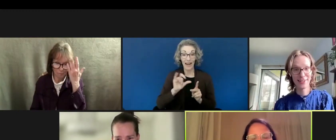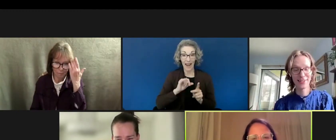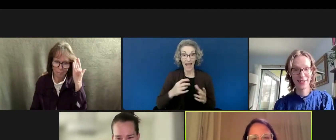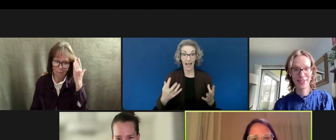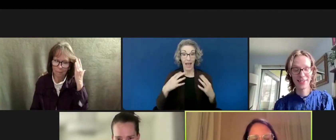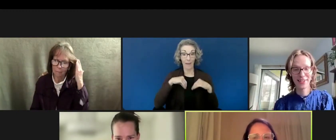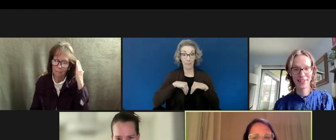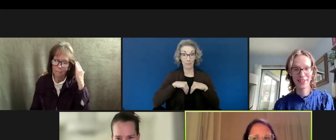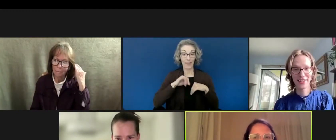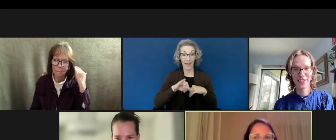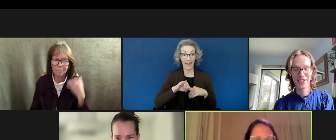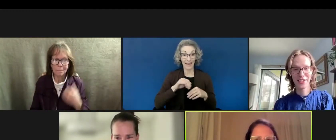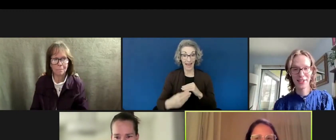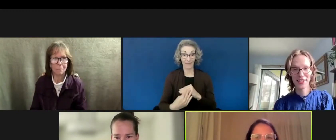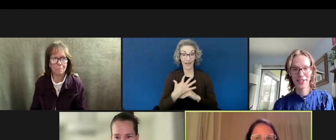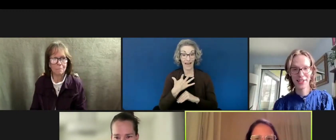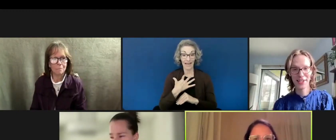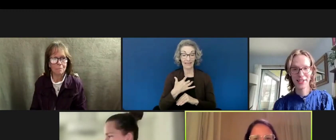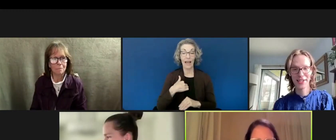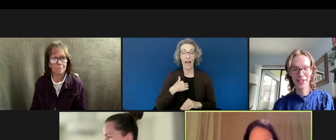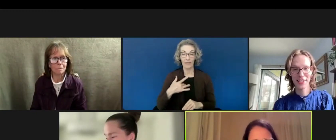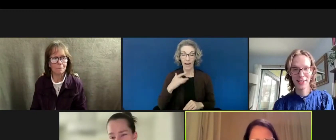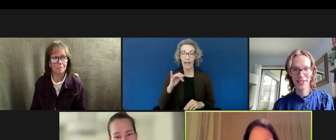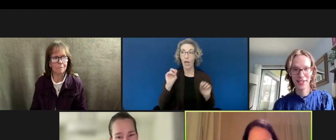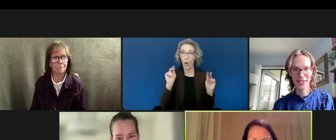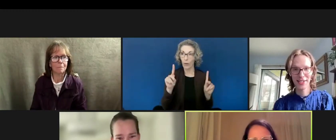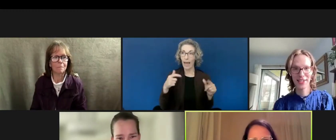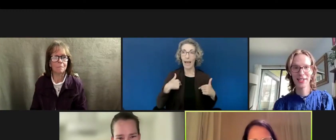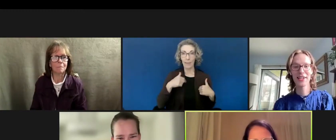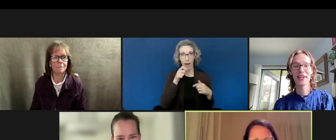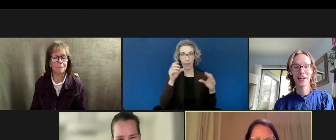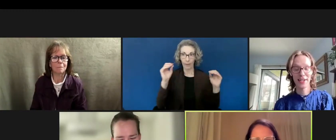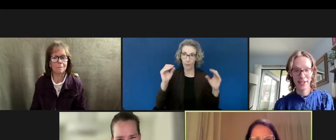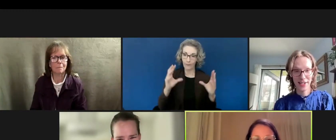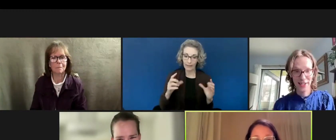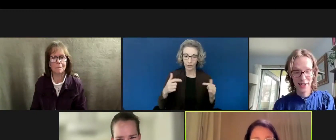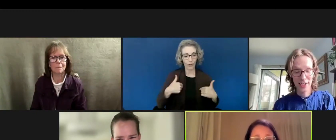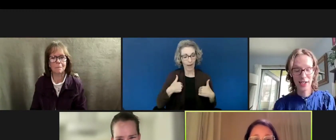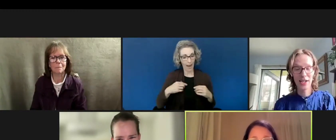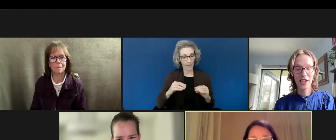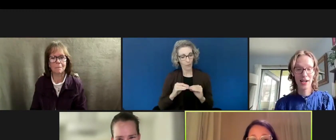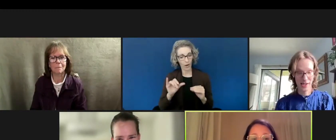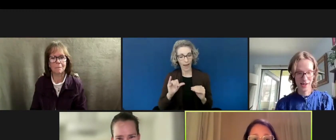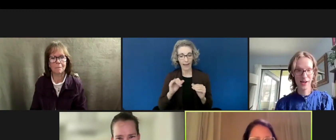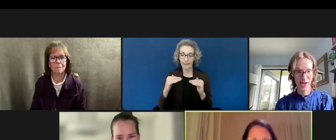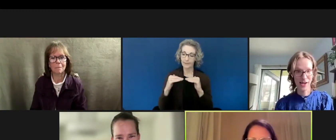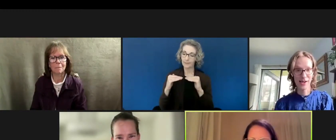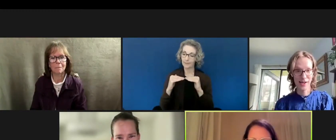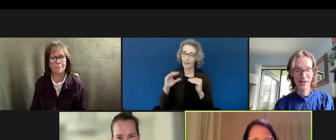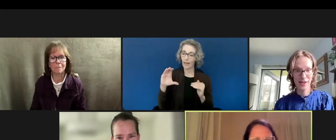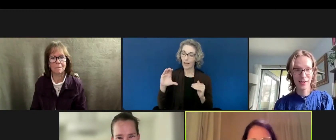feel like okay, you're not the professor here, you're more of a colleague. Uh-huh. >> And lighten up